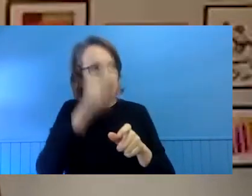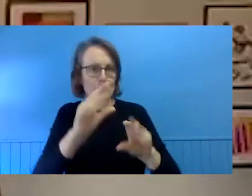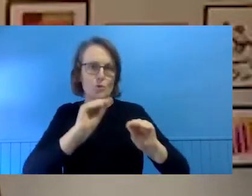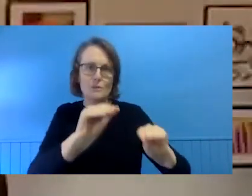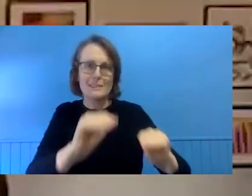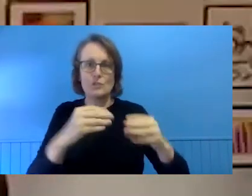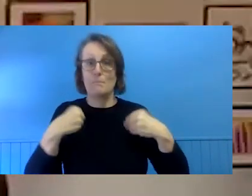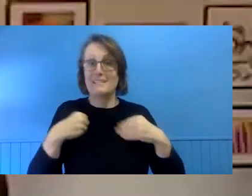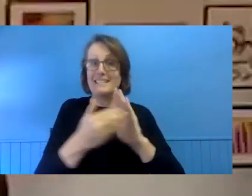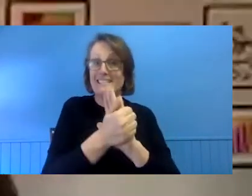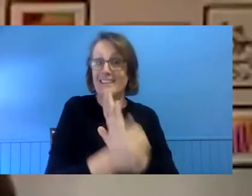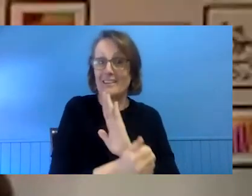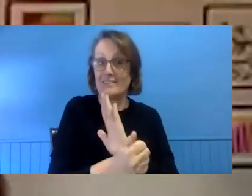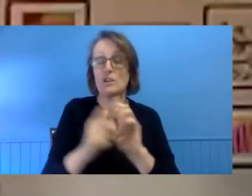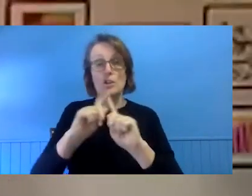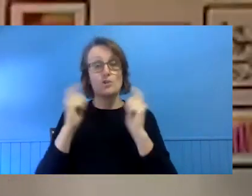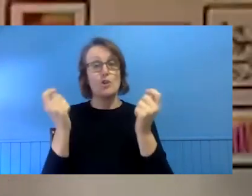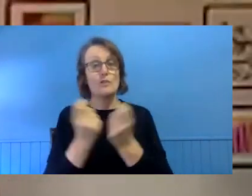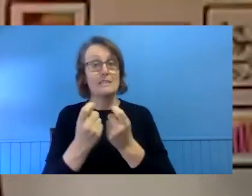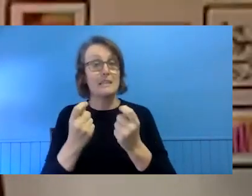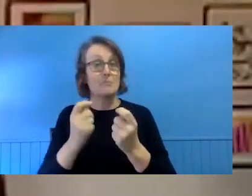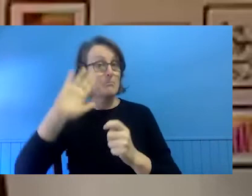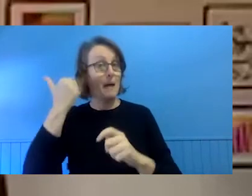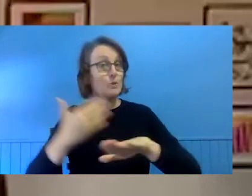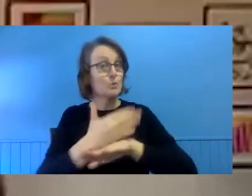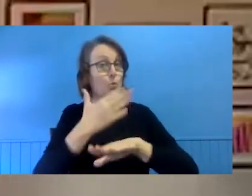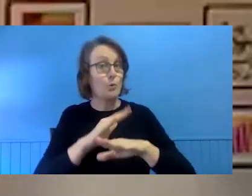which has worked with over 6,000 practitioners and businesses to help